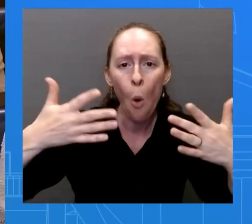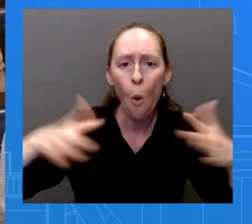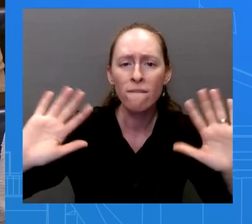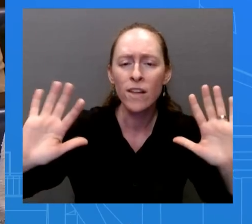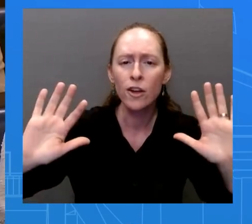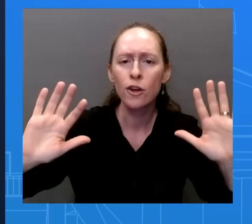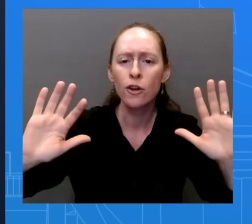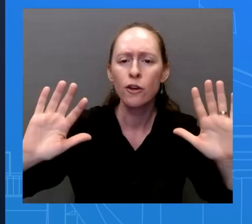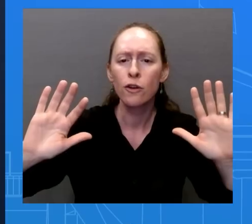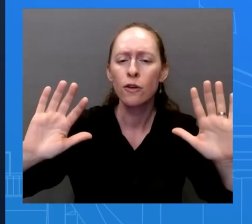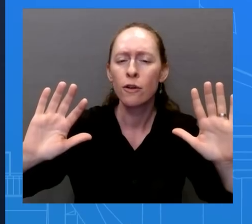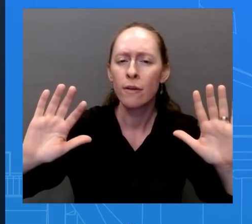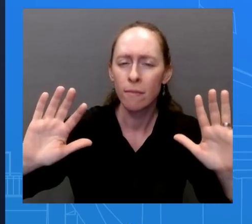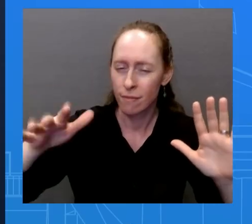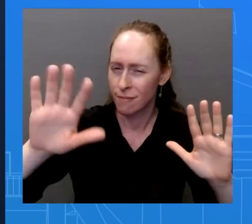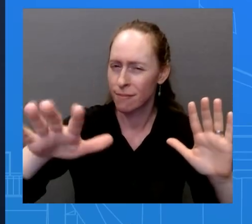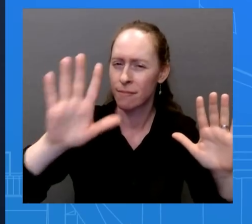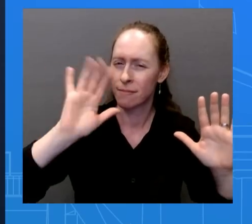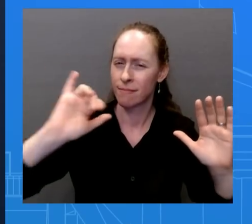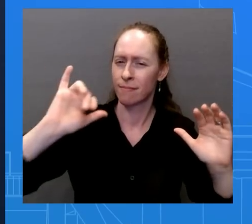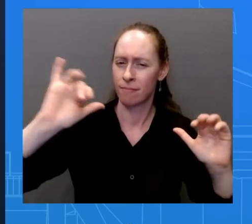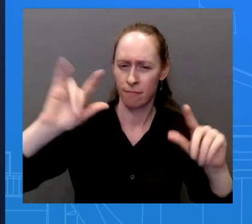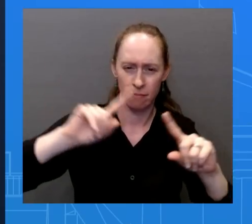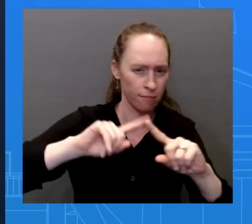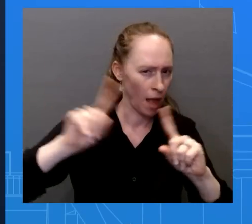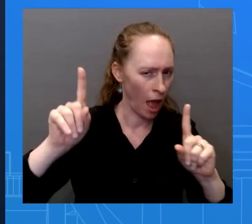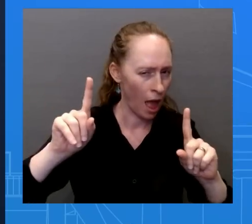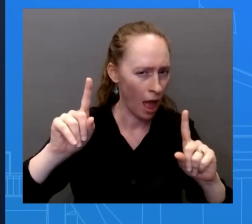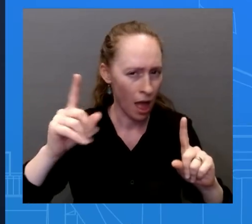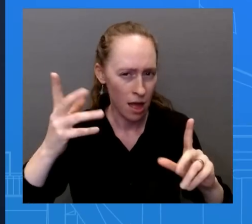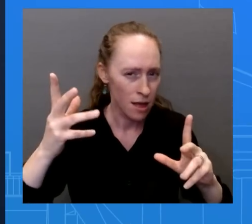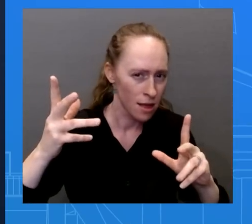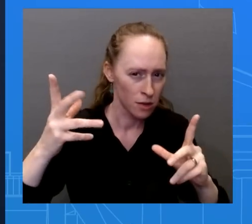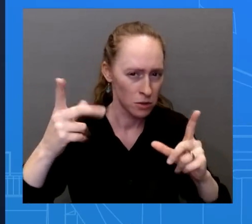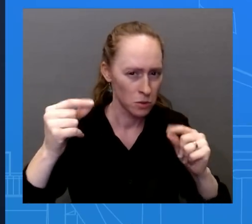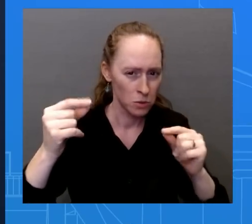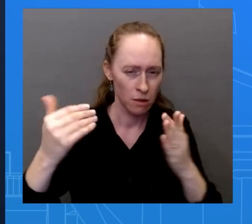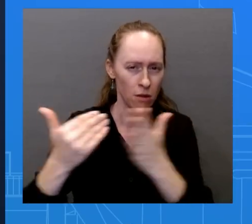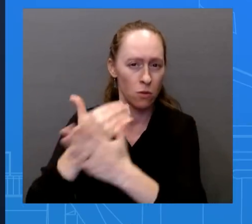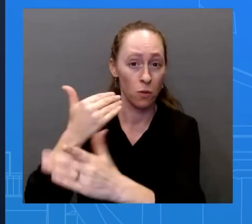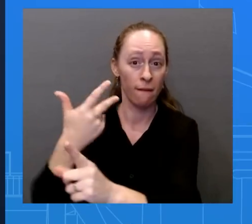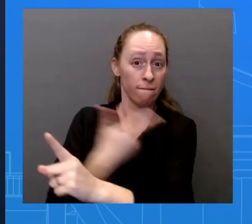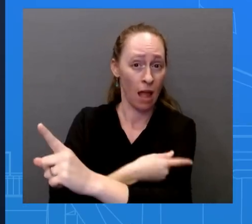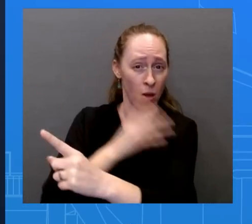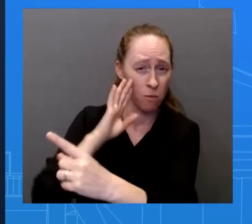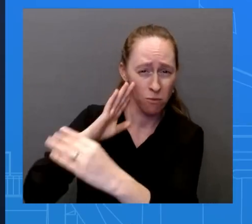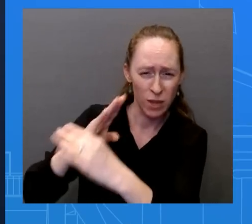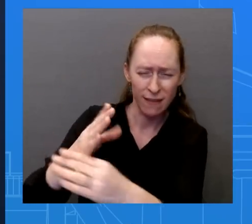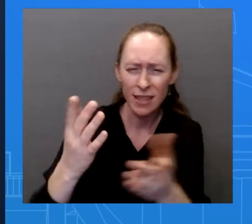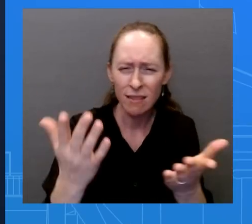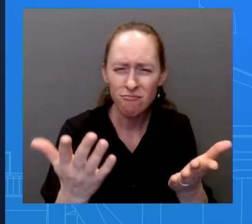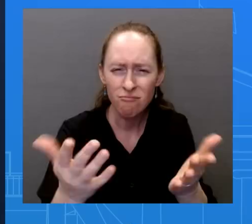Dr. Jha: Yet, let me be very clear about this: You know, a majority of American adults go out and get the flu shot every fall.